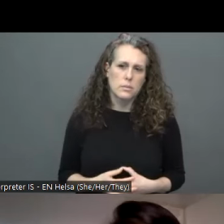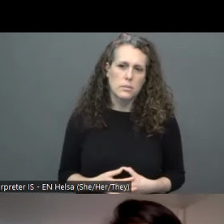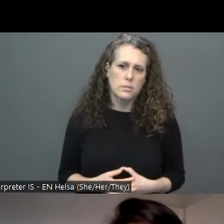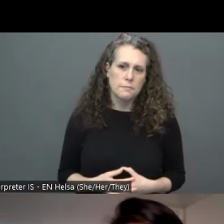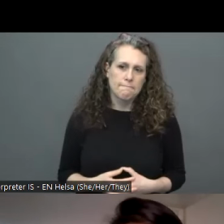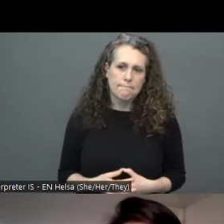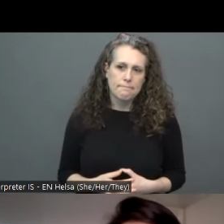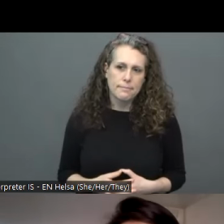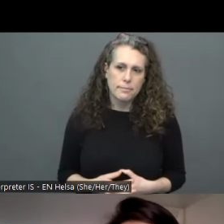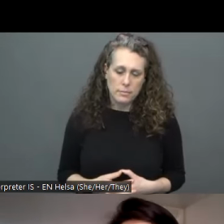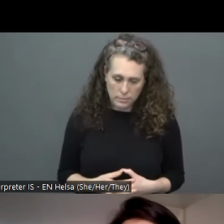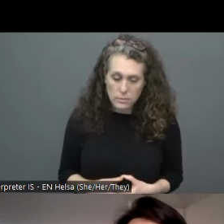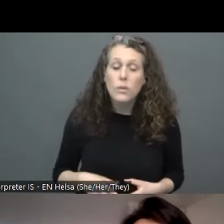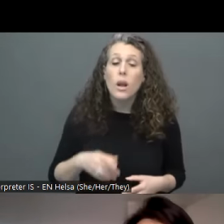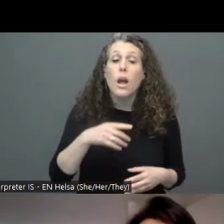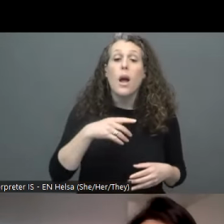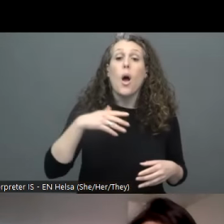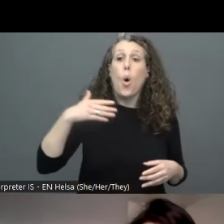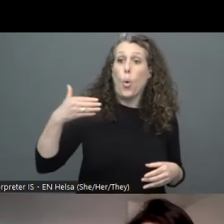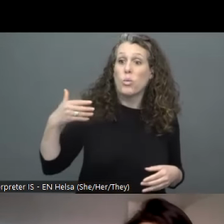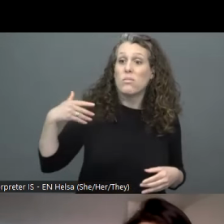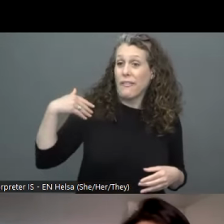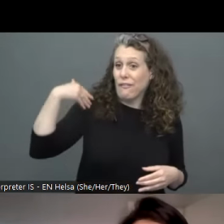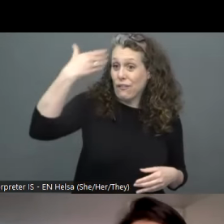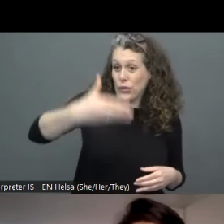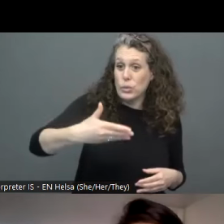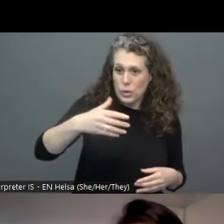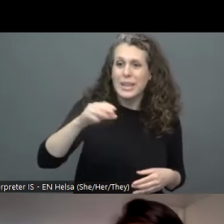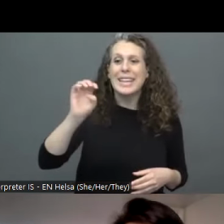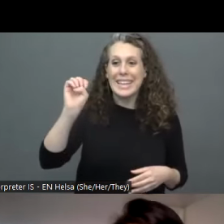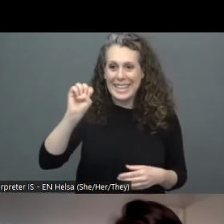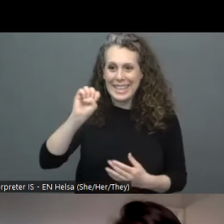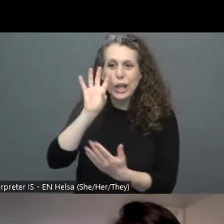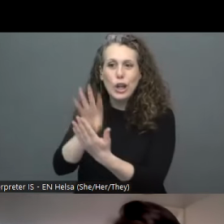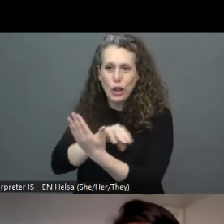learning coming that follows exactly the same structure, minus module 6,